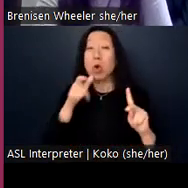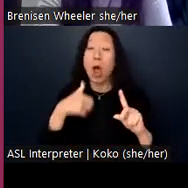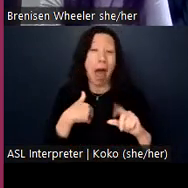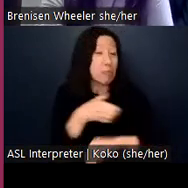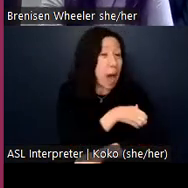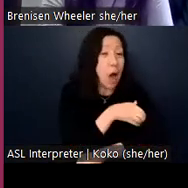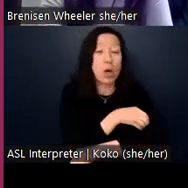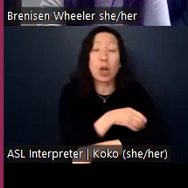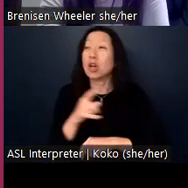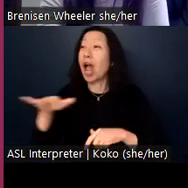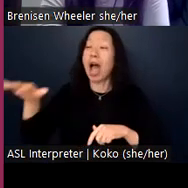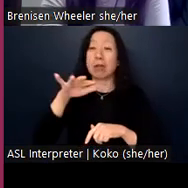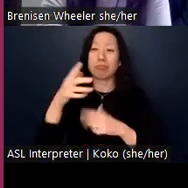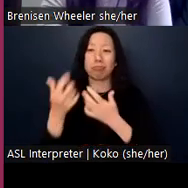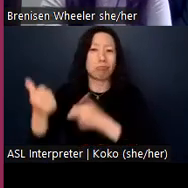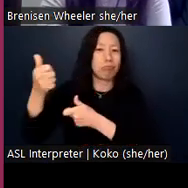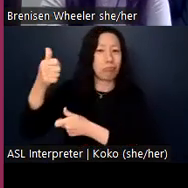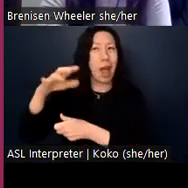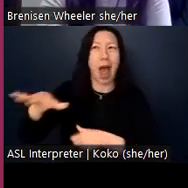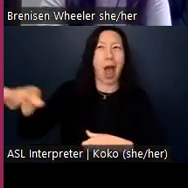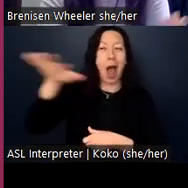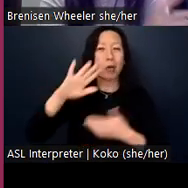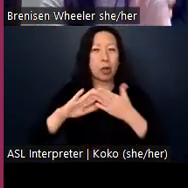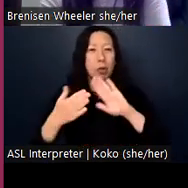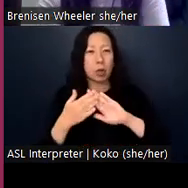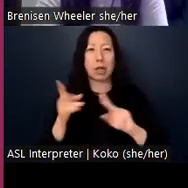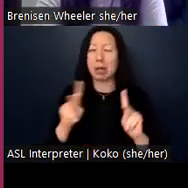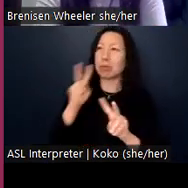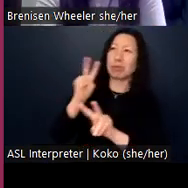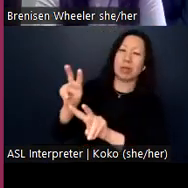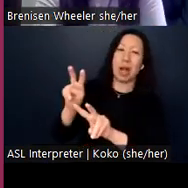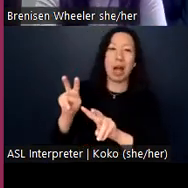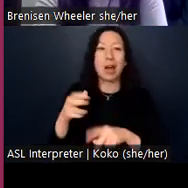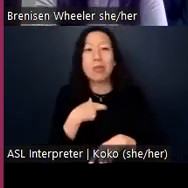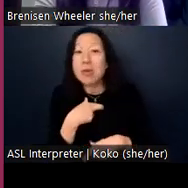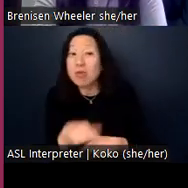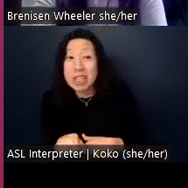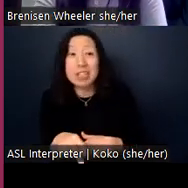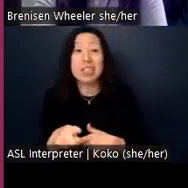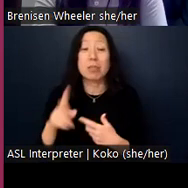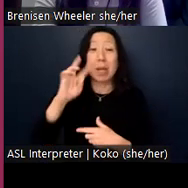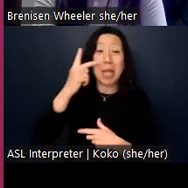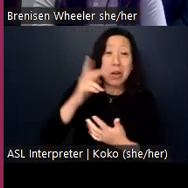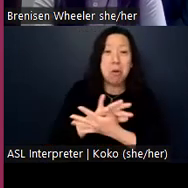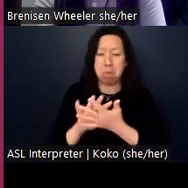12:56:38 Any other highways, communities. They choose to use abuse many people who already